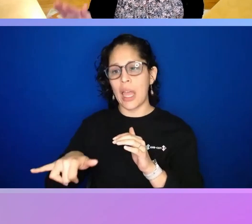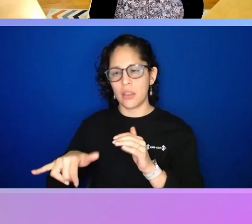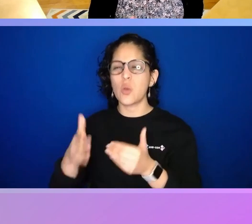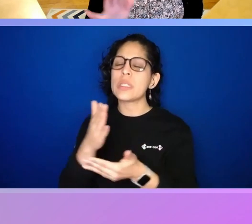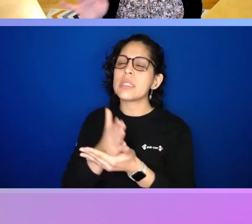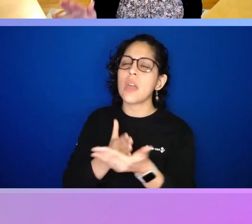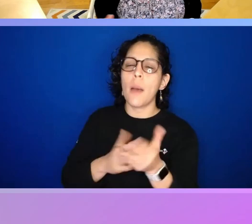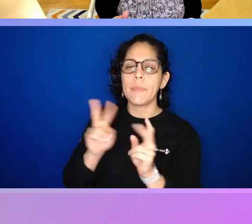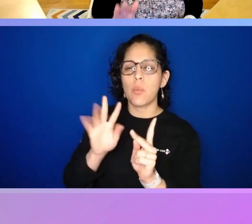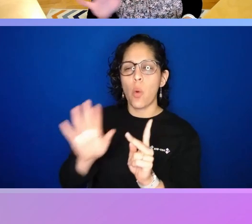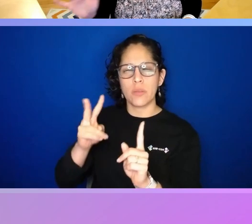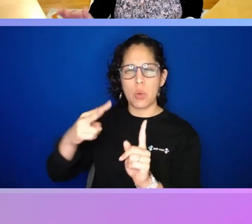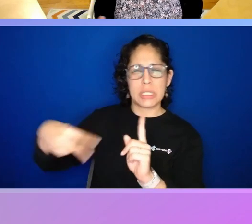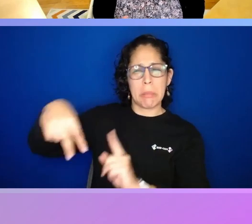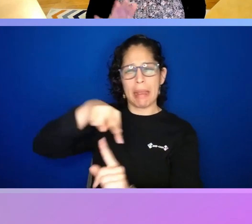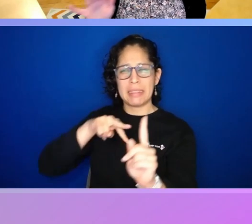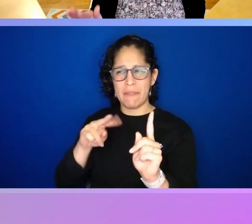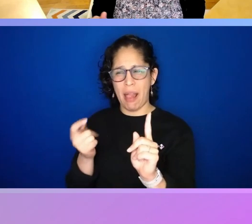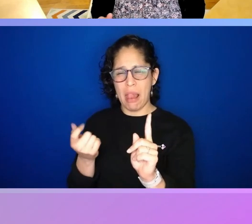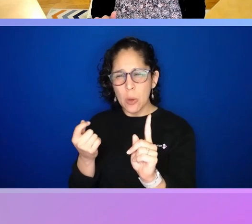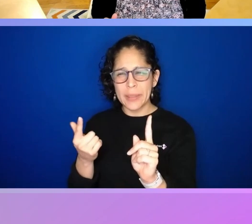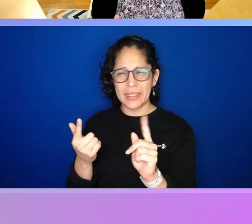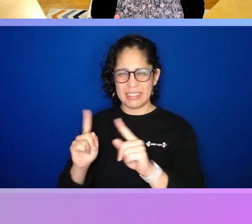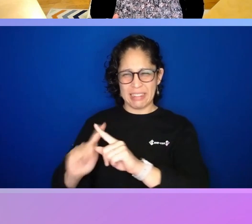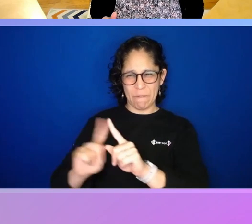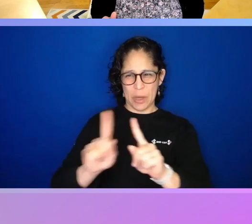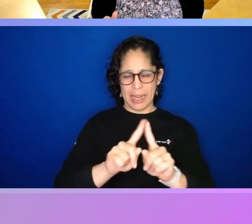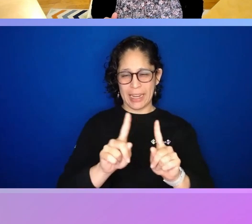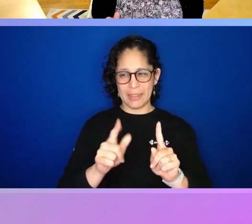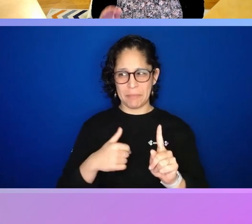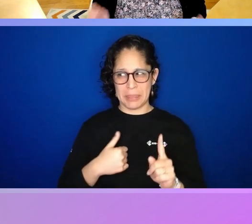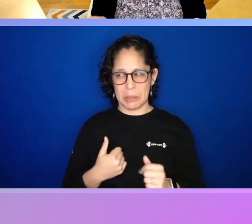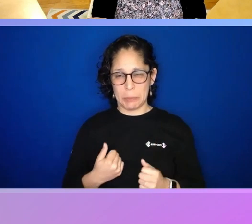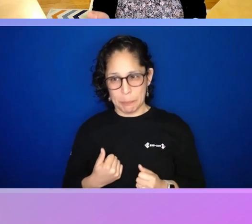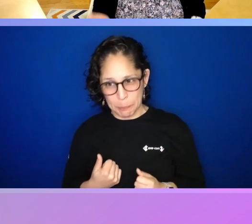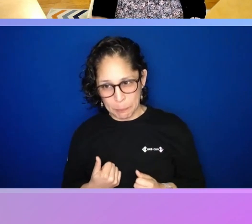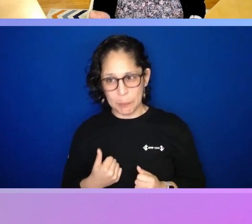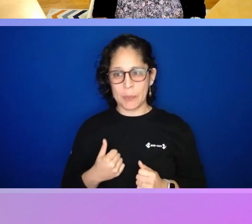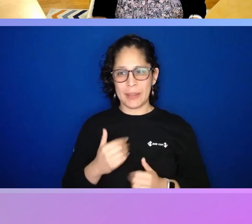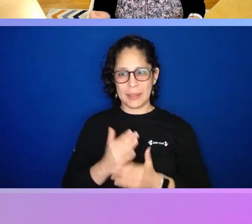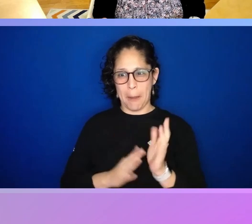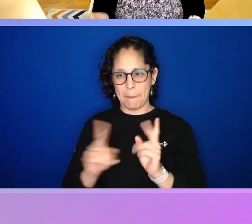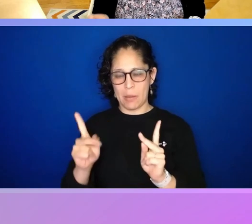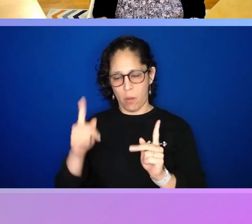all this fun imagery of people doing company picnics and events and the office space and all the really cool